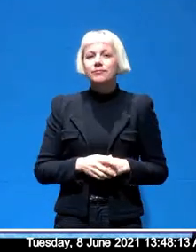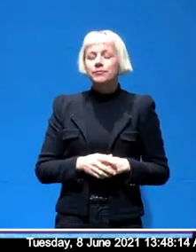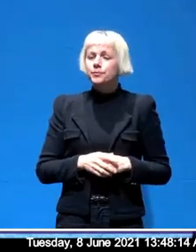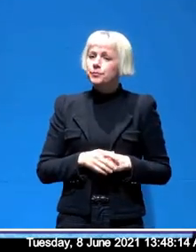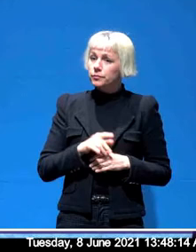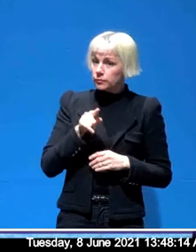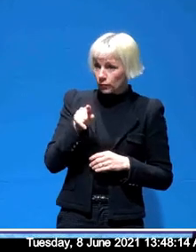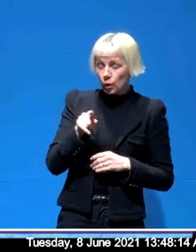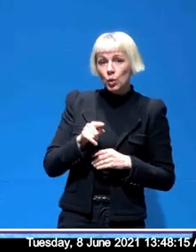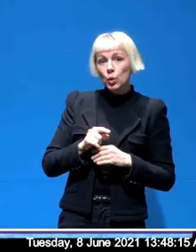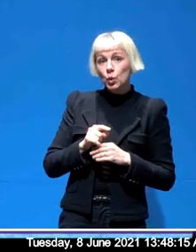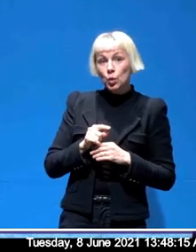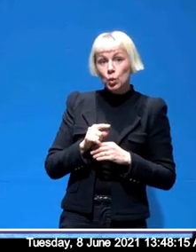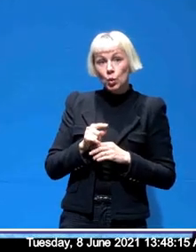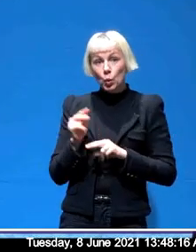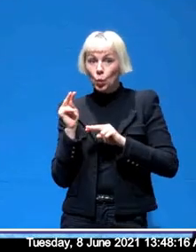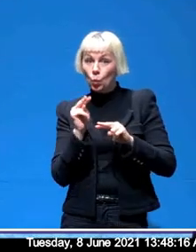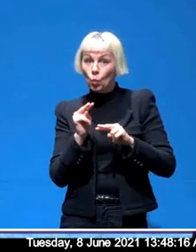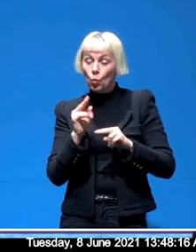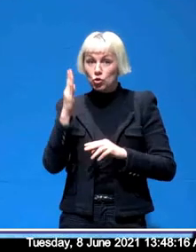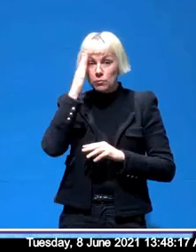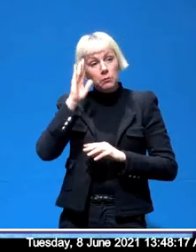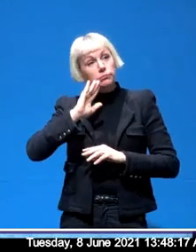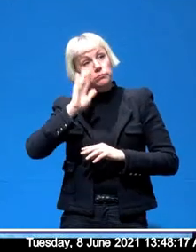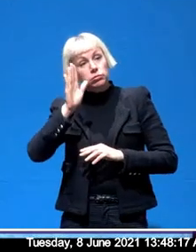Did you hear her evidence earlier today? Yes, I did.